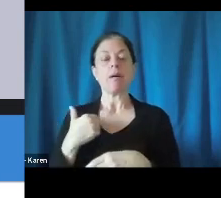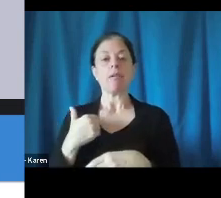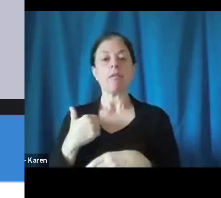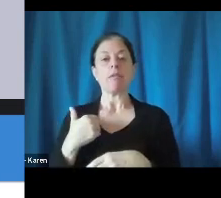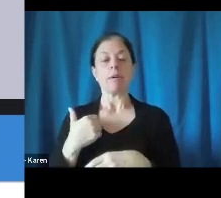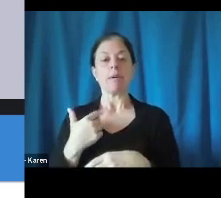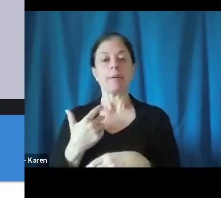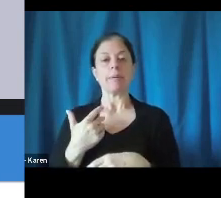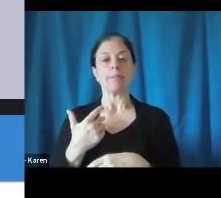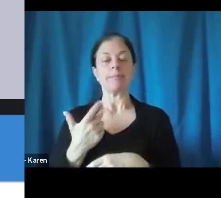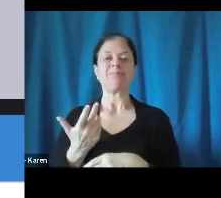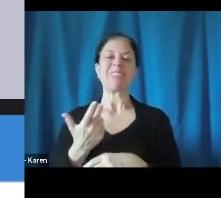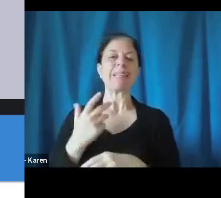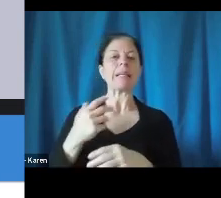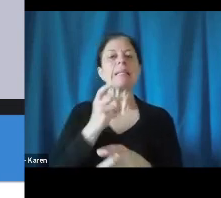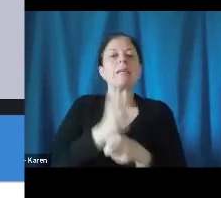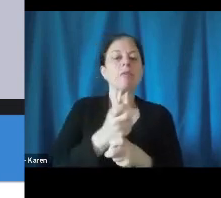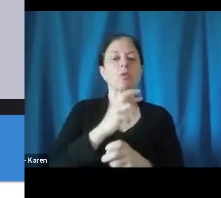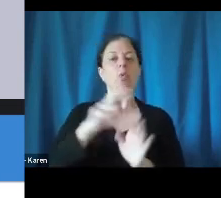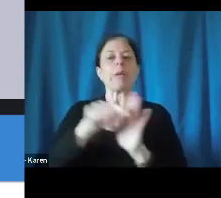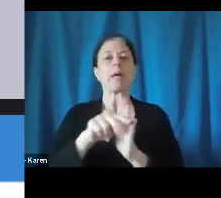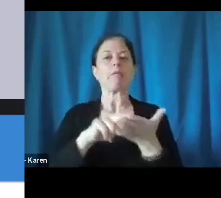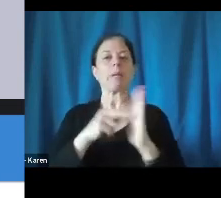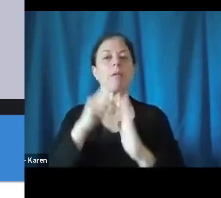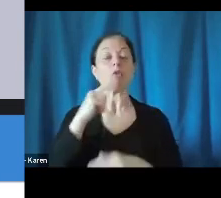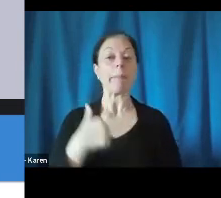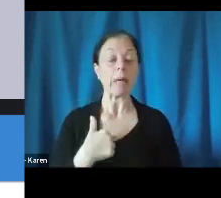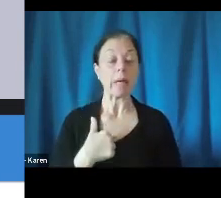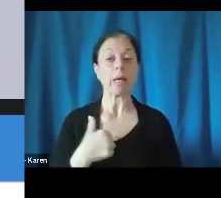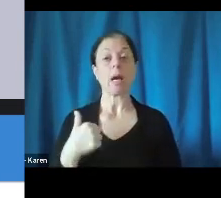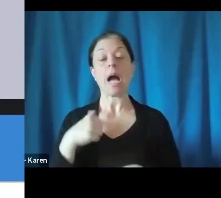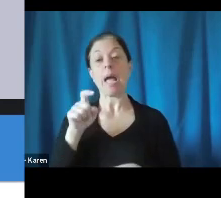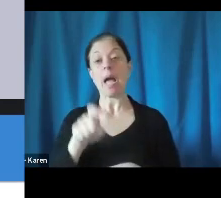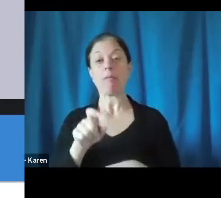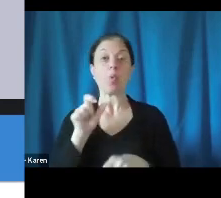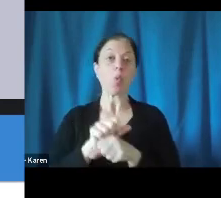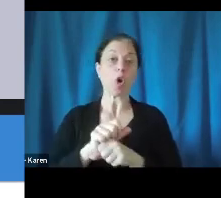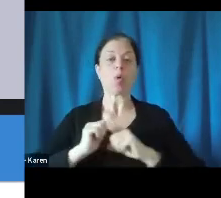create art out of things that may have an inherently difficult or negative